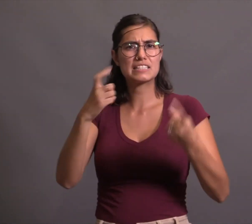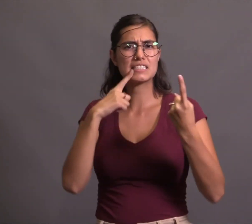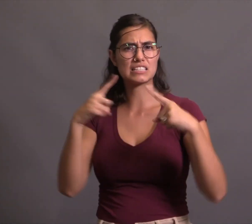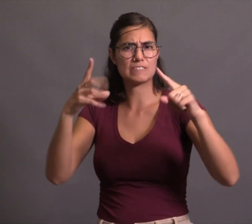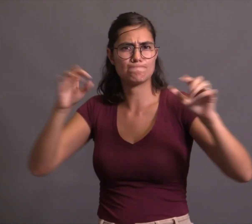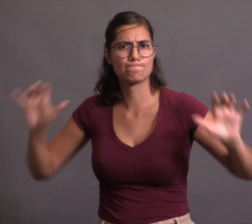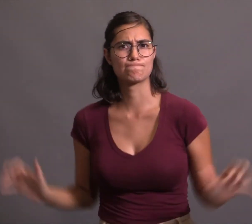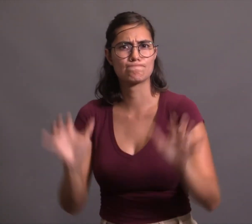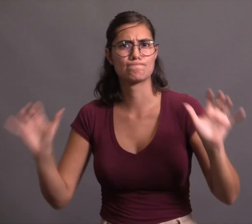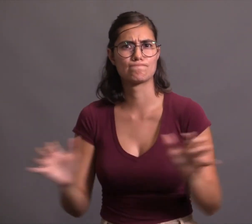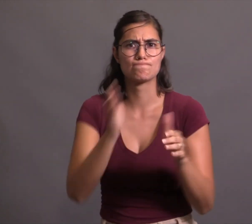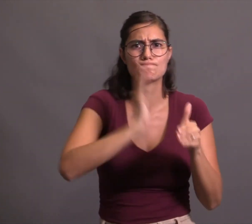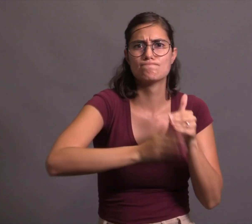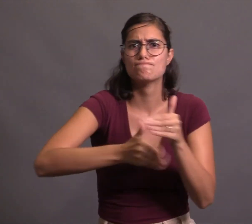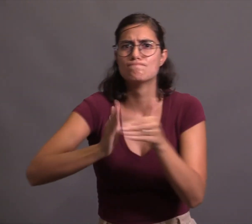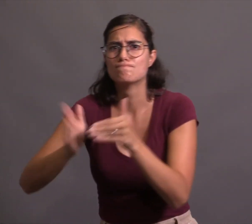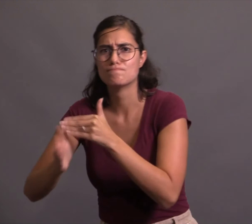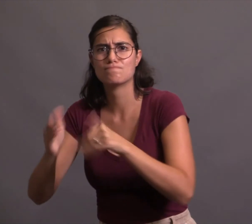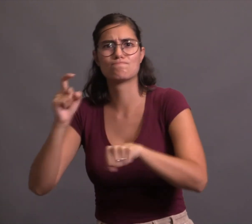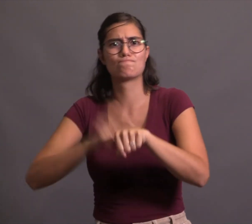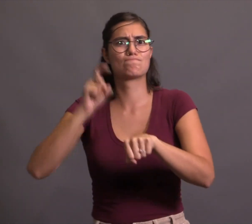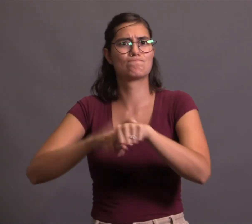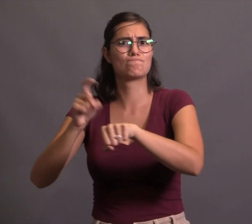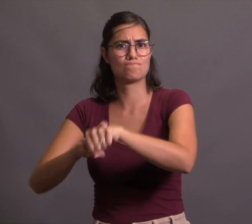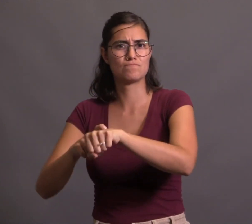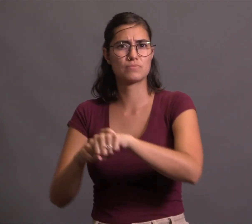Be efficient and proactive in getting things done in a timely manner.